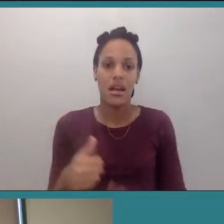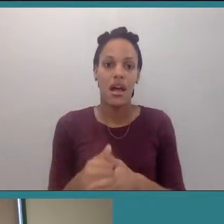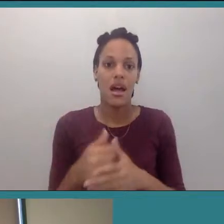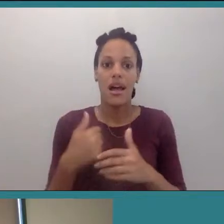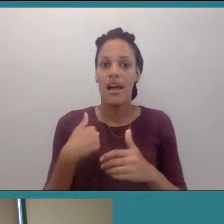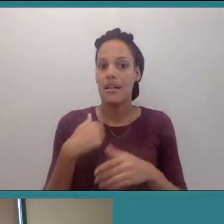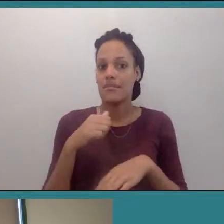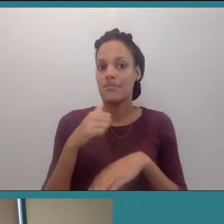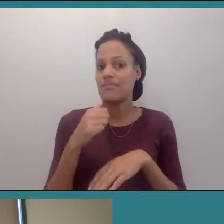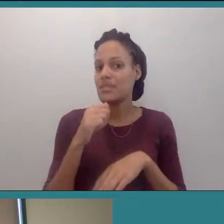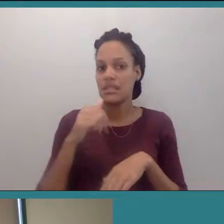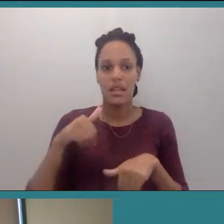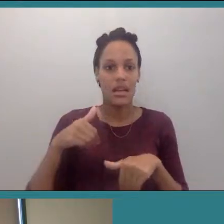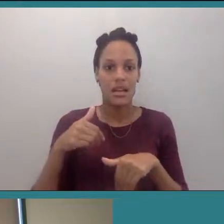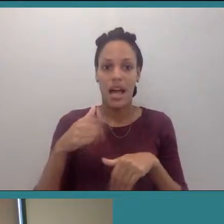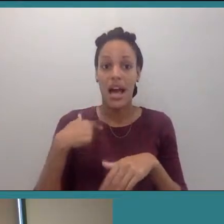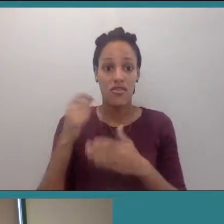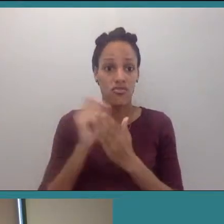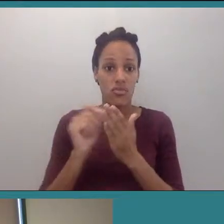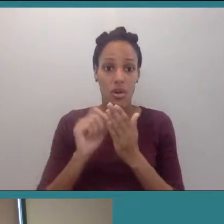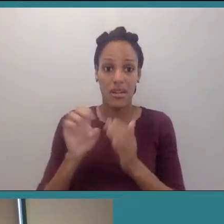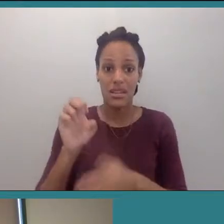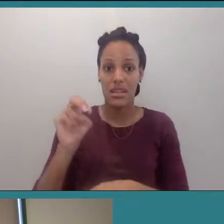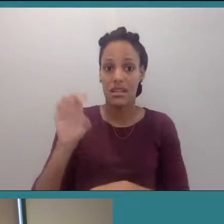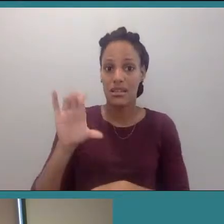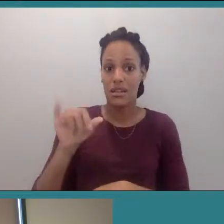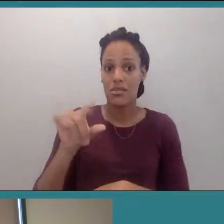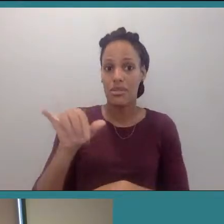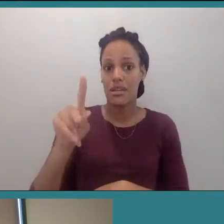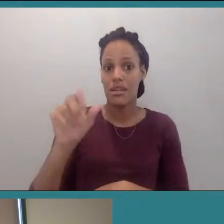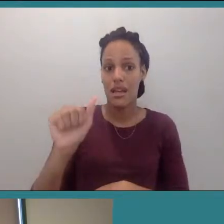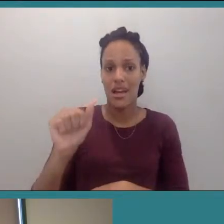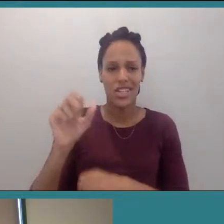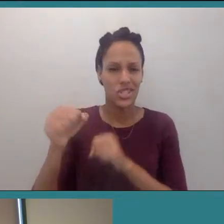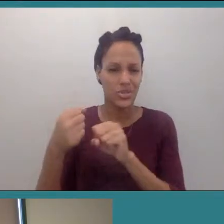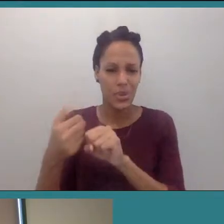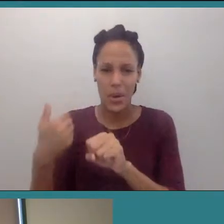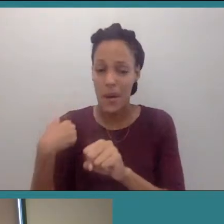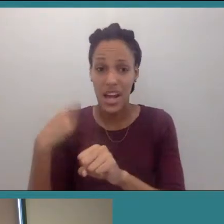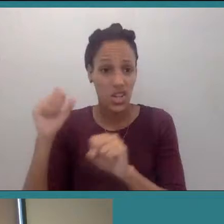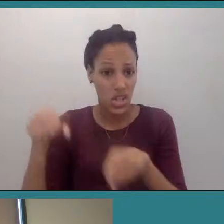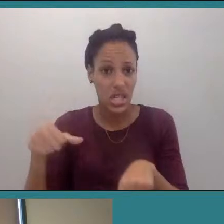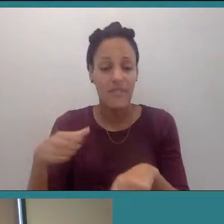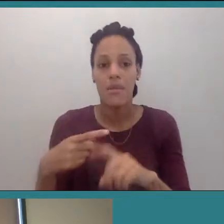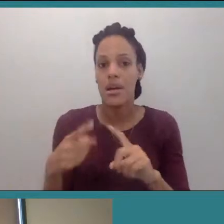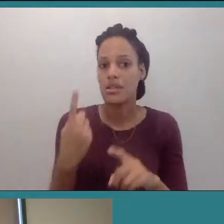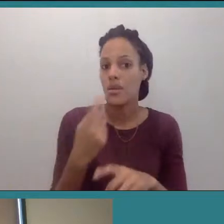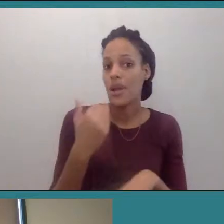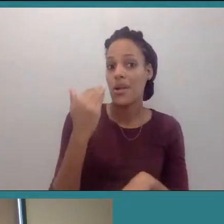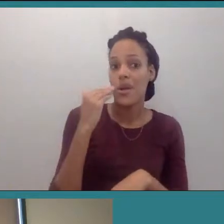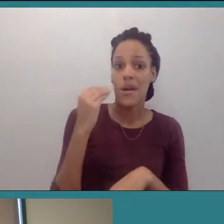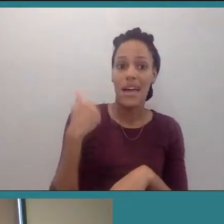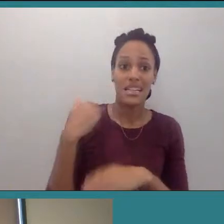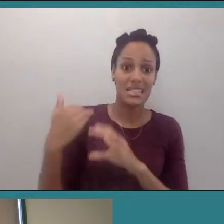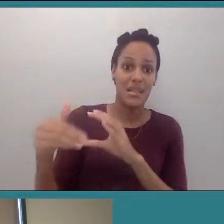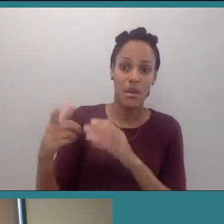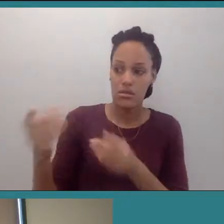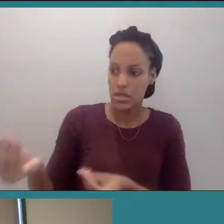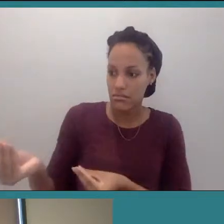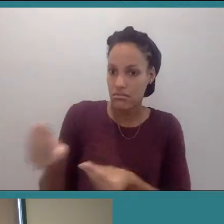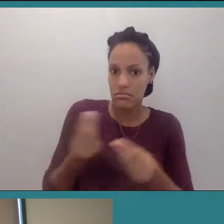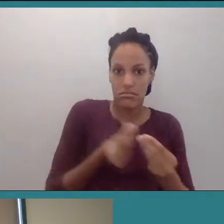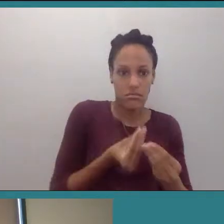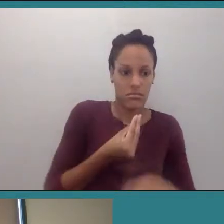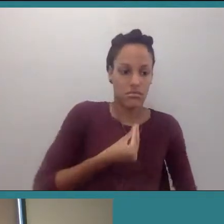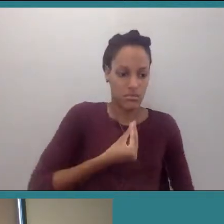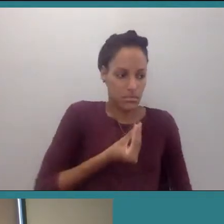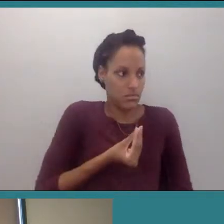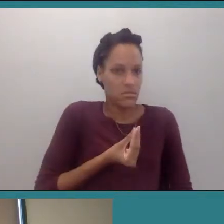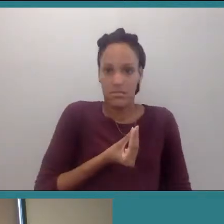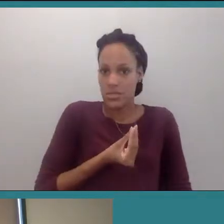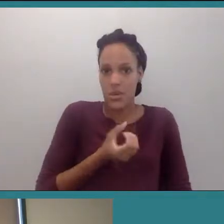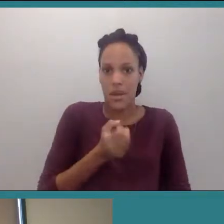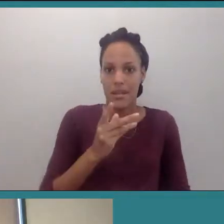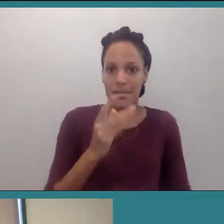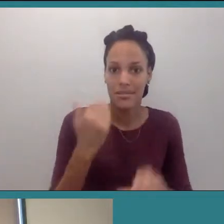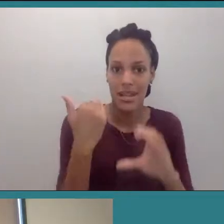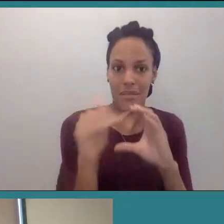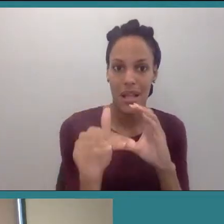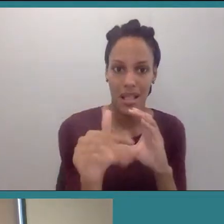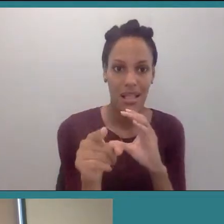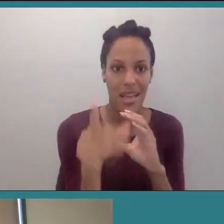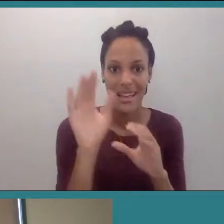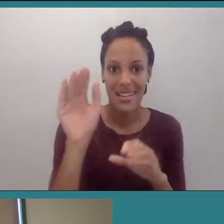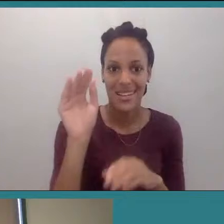It is mental. Get over the limiting self-belief. Don't email them and say hey, I love your